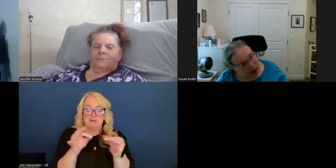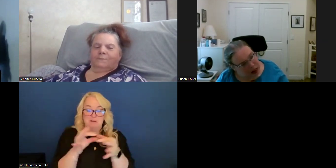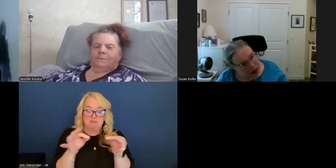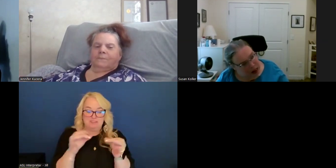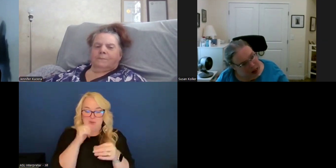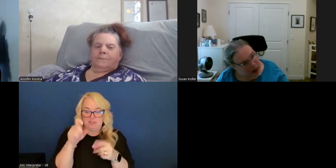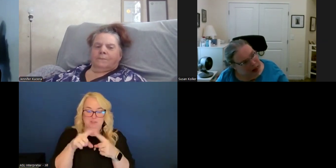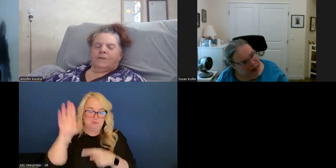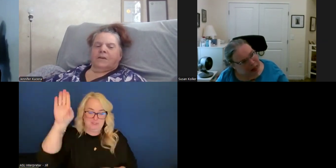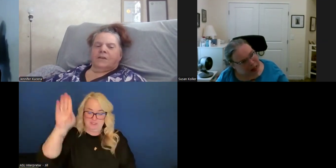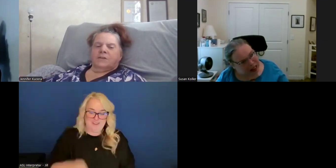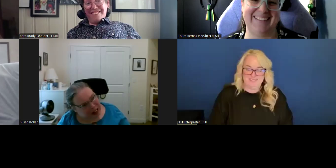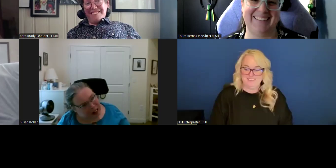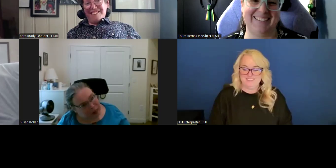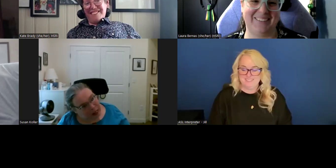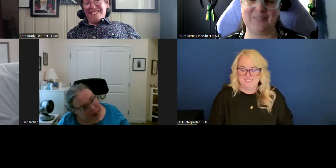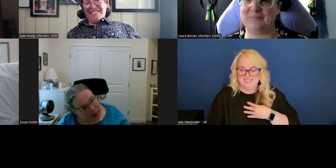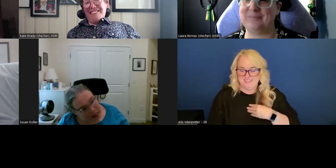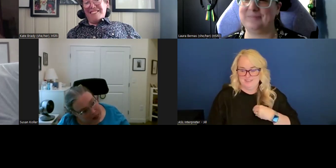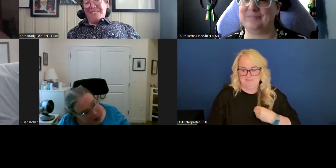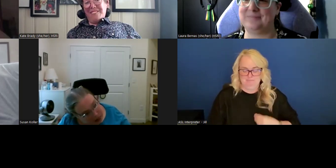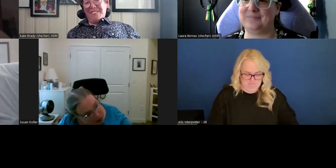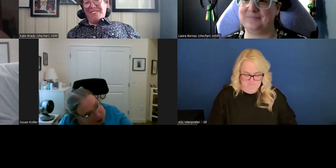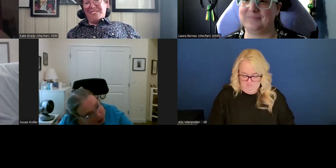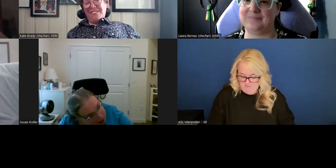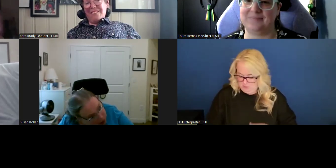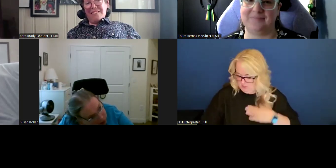raise hands. Jennifer Kucera: This is Jennifer Kucera. I know there